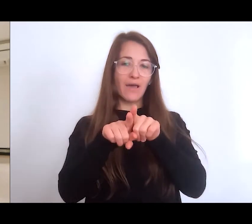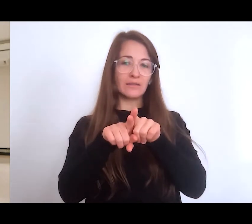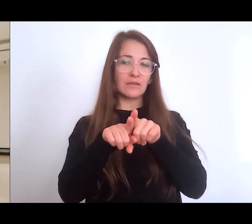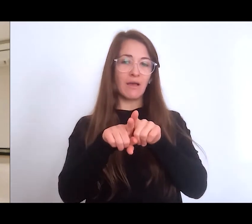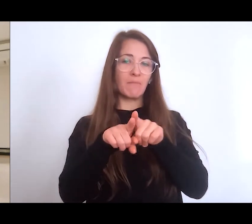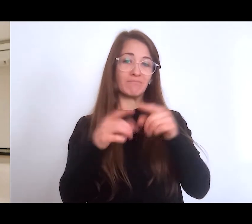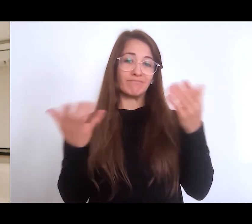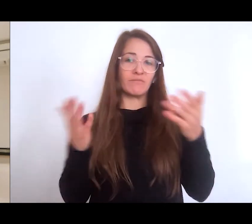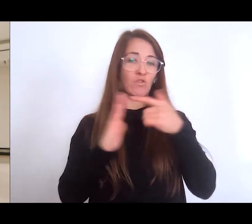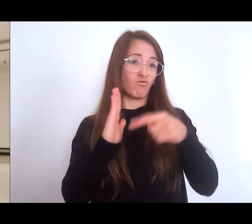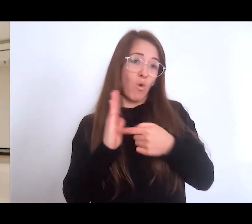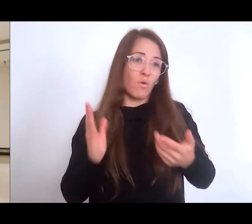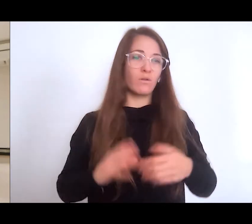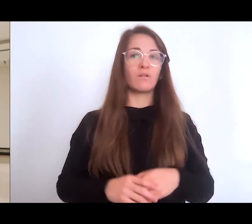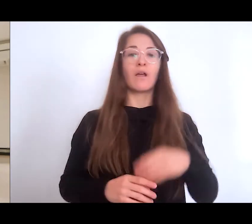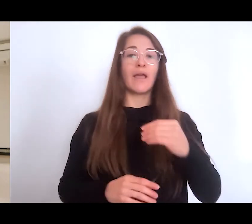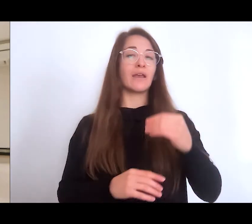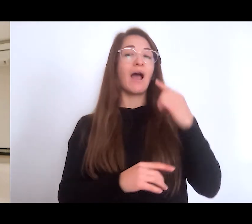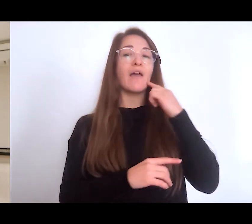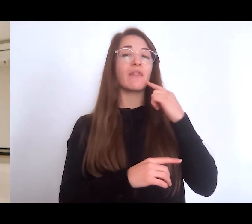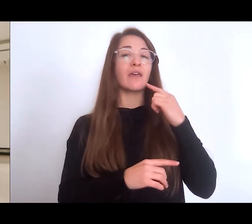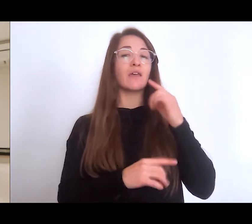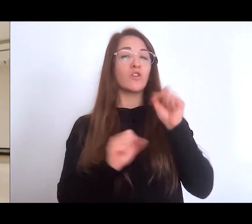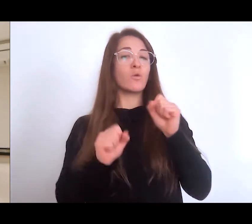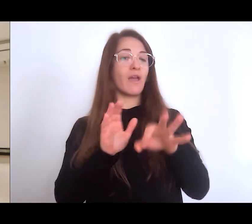FINISH MY WORK AS.